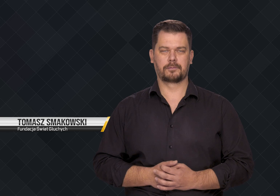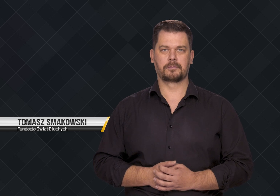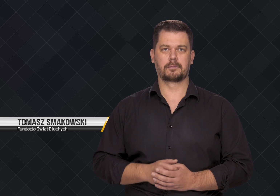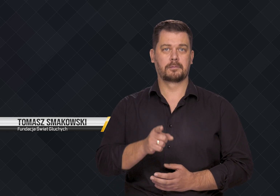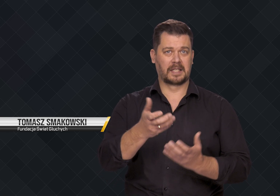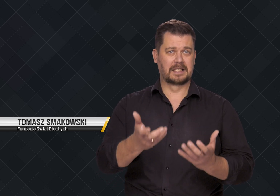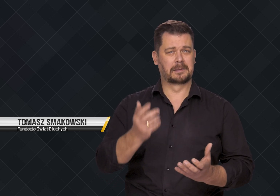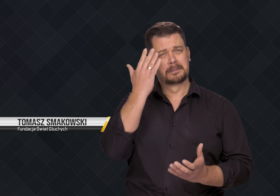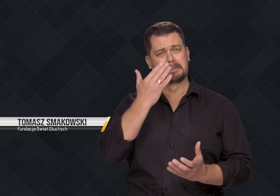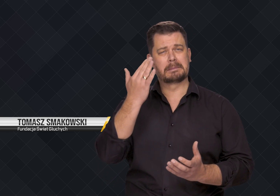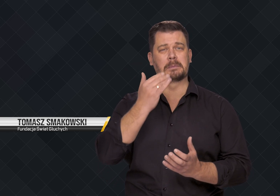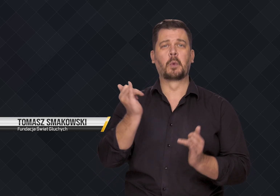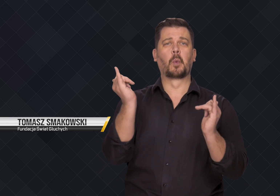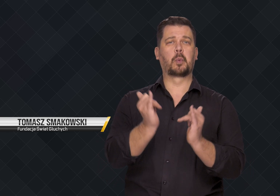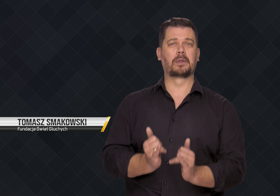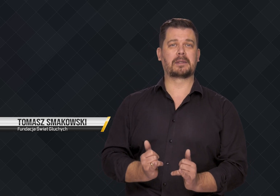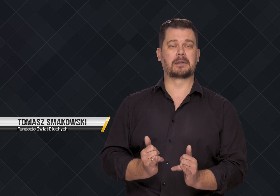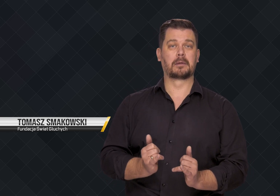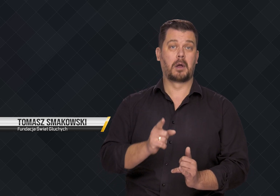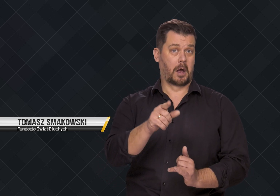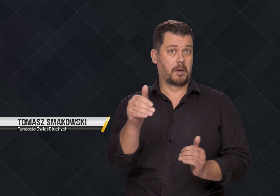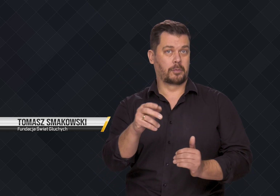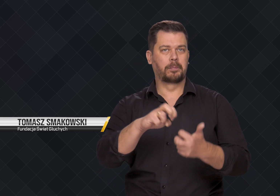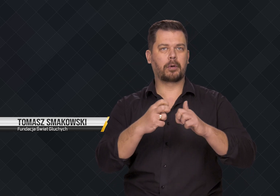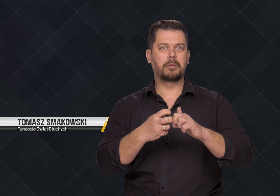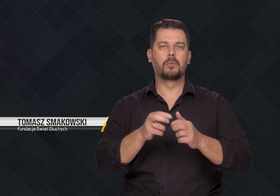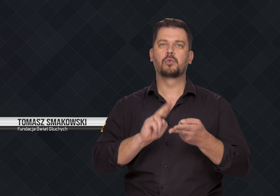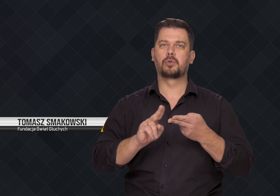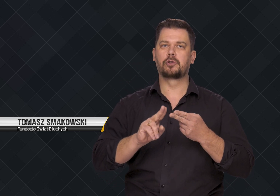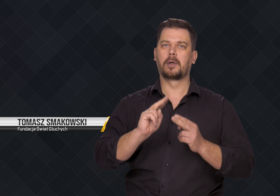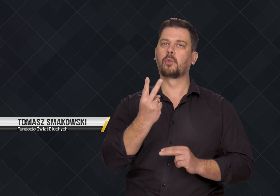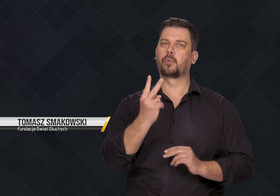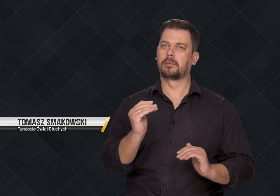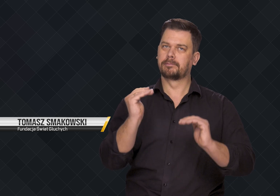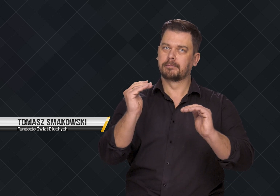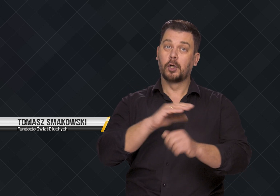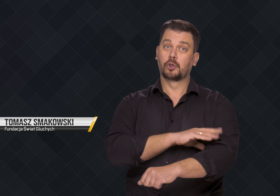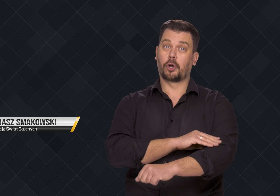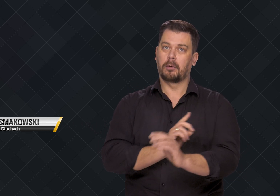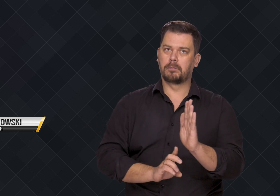Would you like to lose weight? Or perhaps you have type 2 diabetes, high blood pressure,